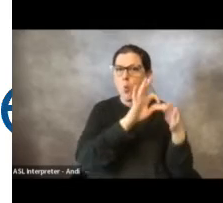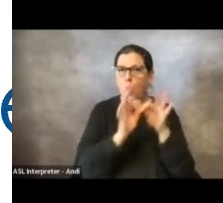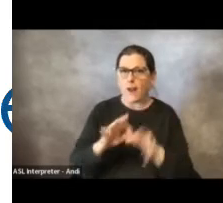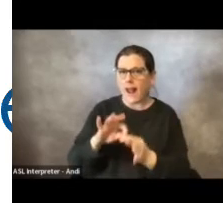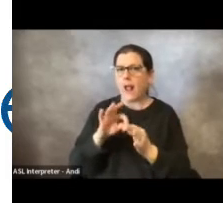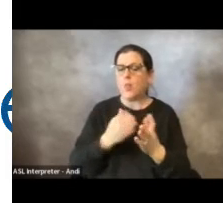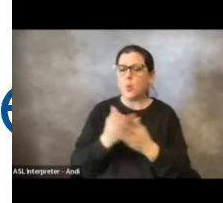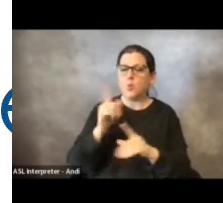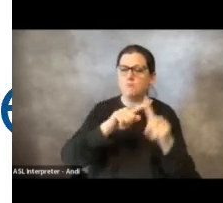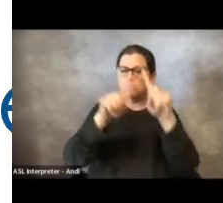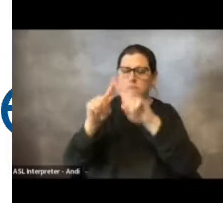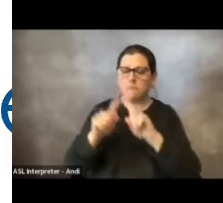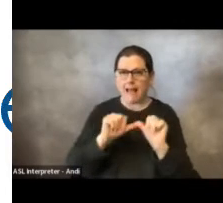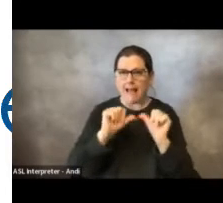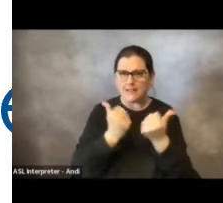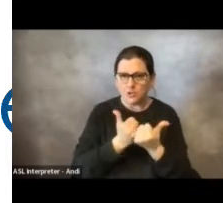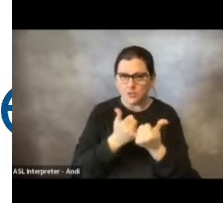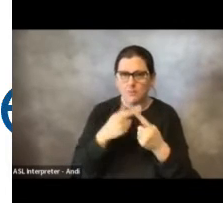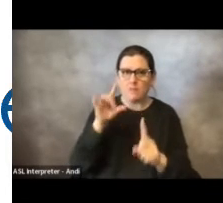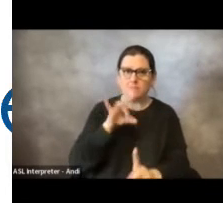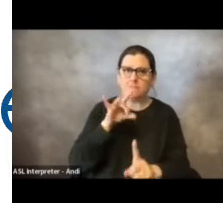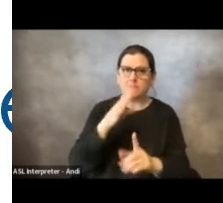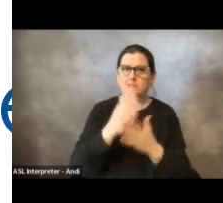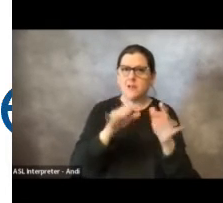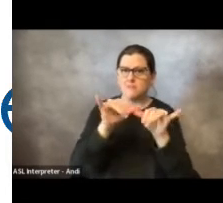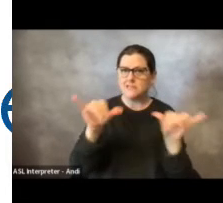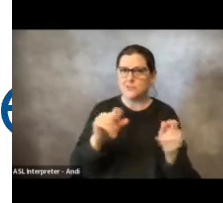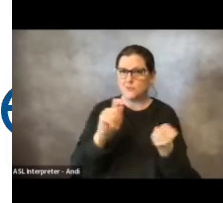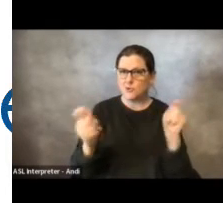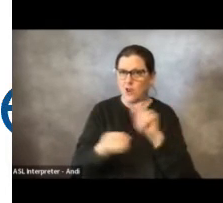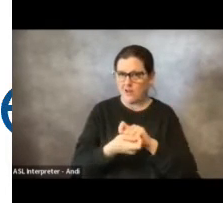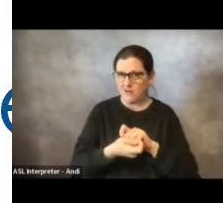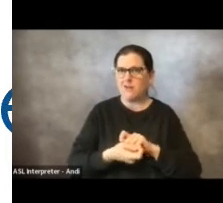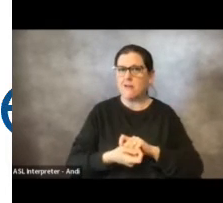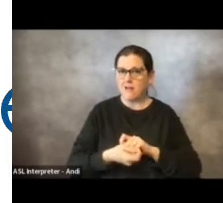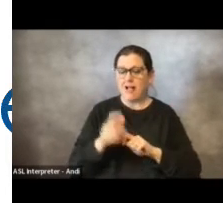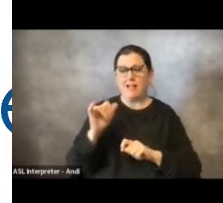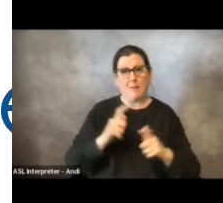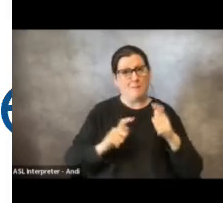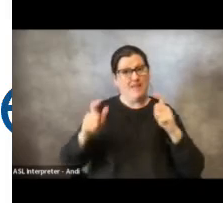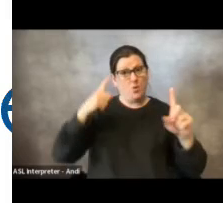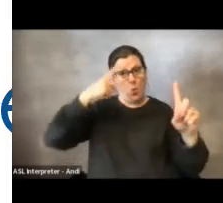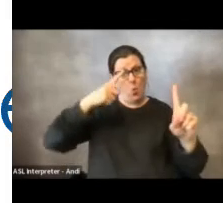agencies. And to spark some systems change across those elements. So that's a lofty goal by itself. But we know some of